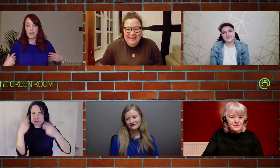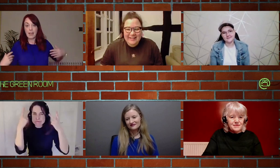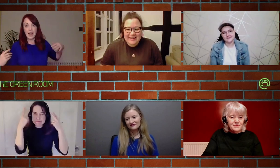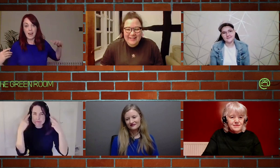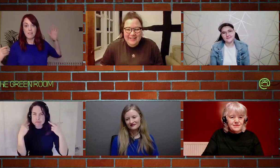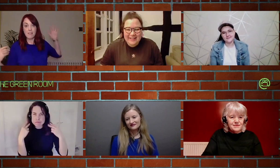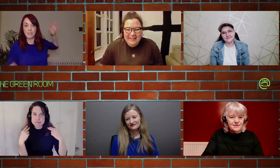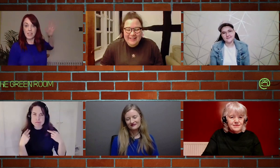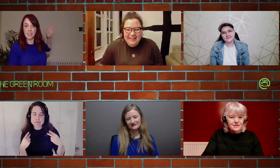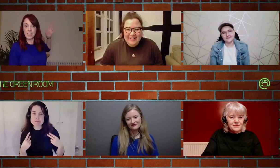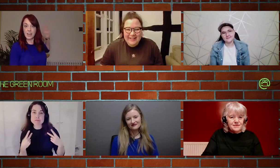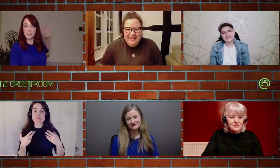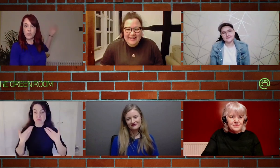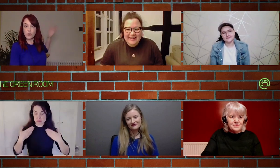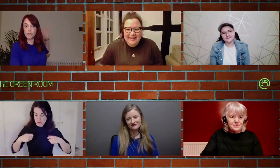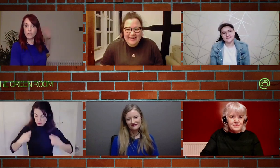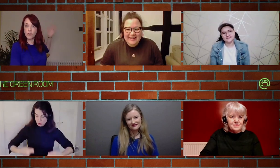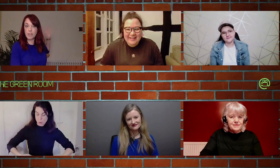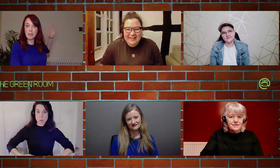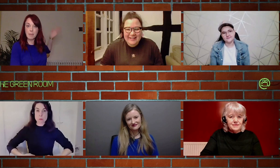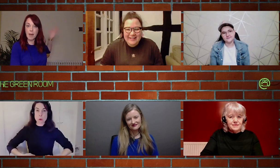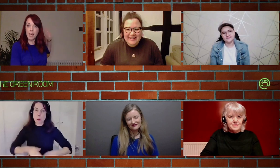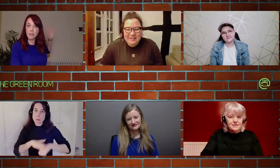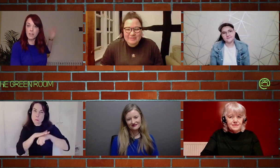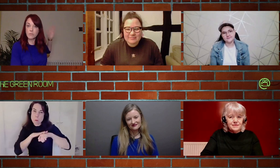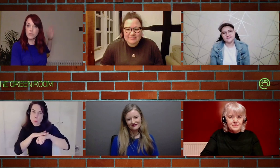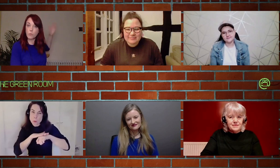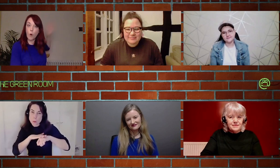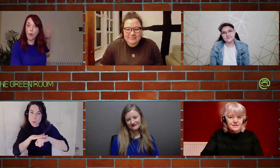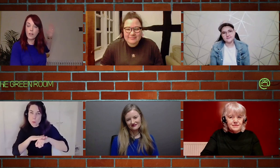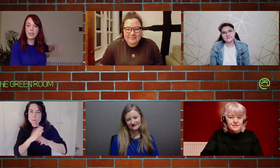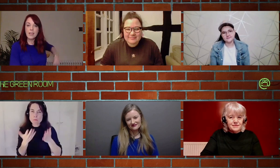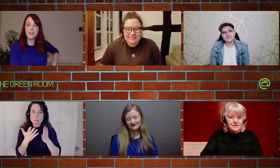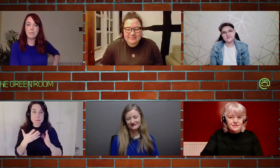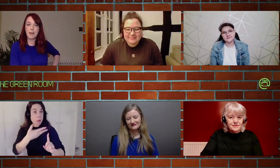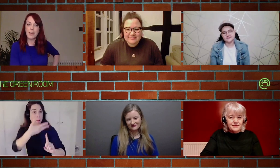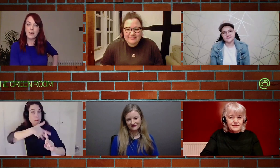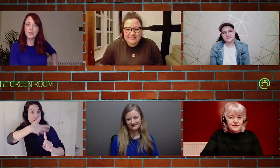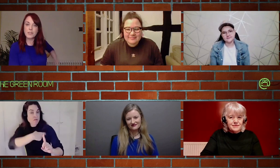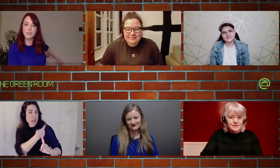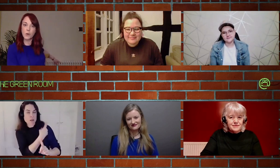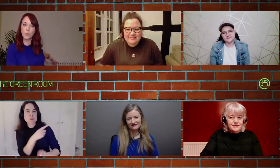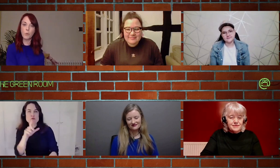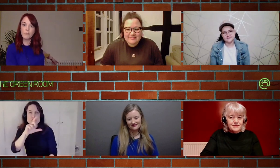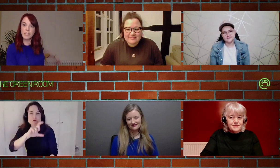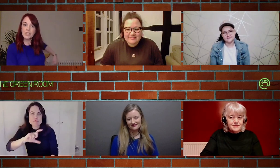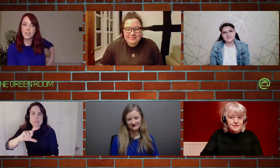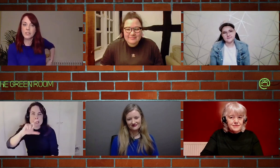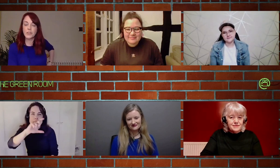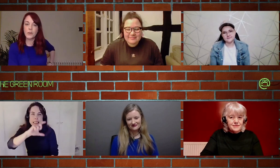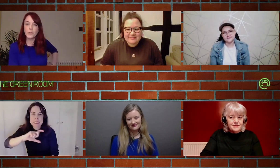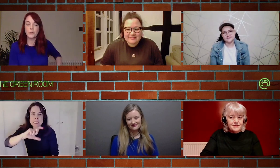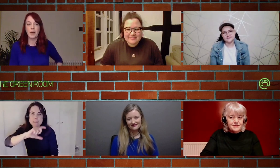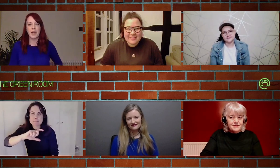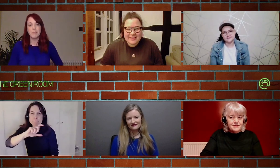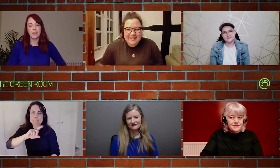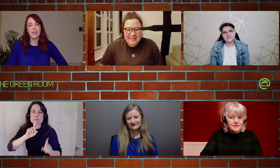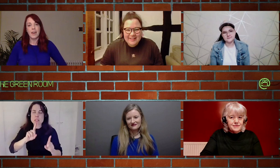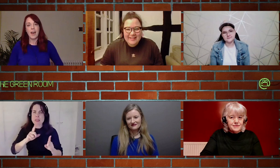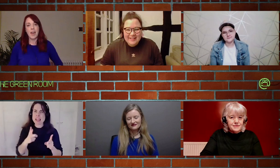I have a kind of creamy background a wall in my house. There's a white radiator also behind me,